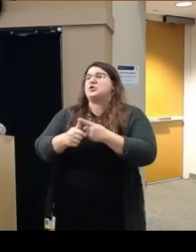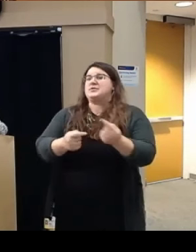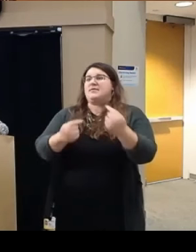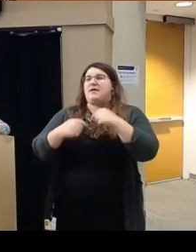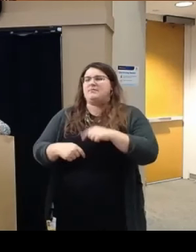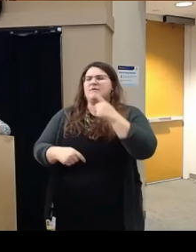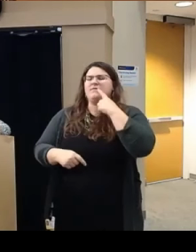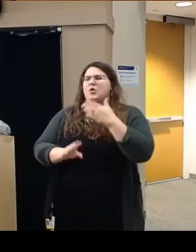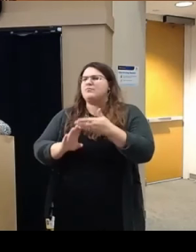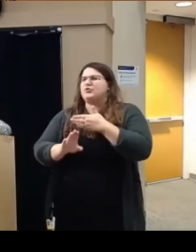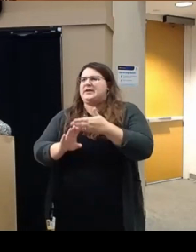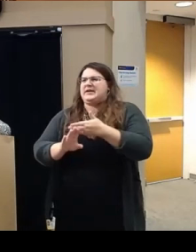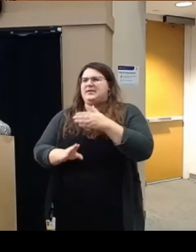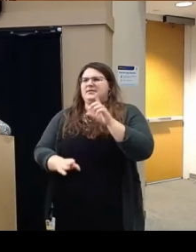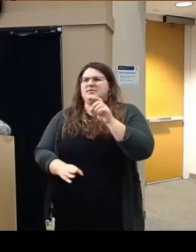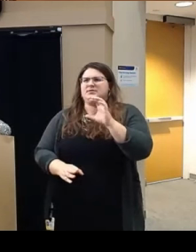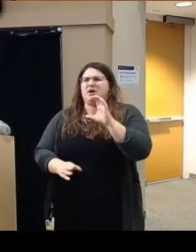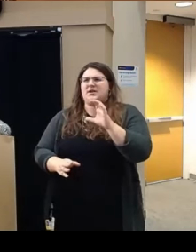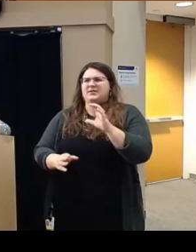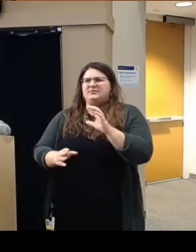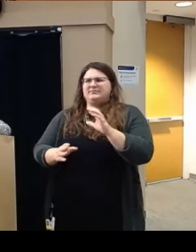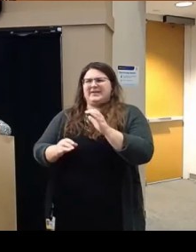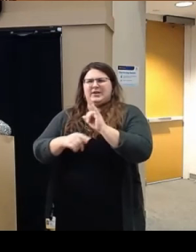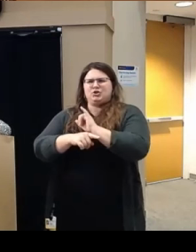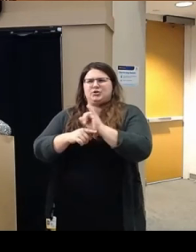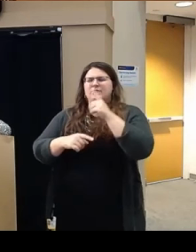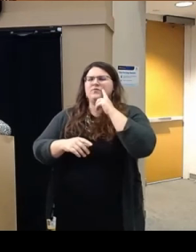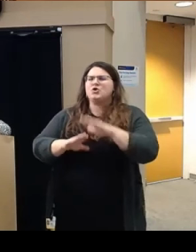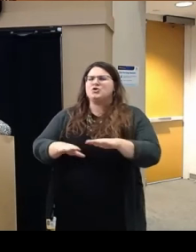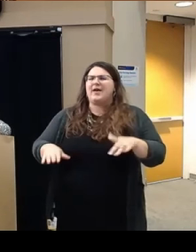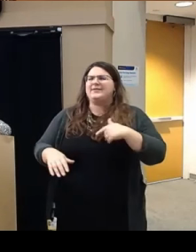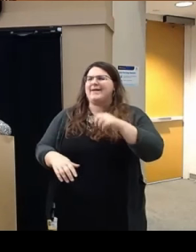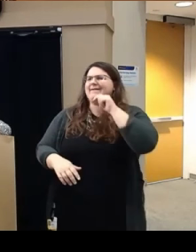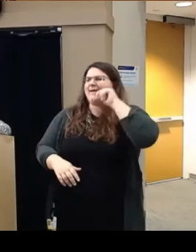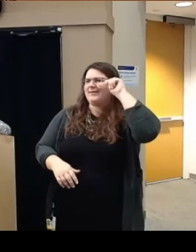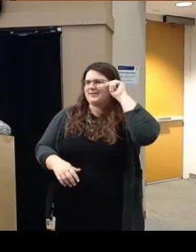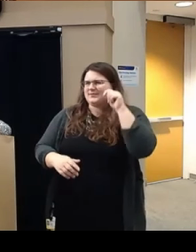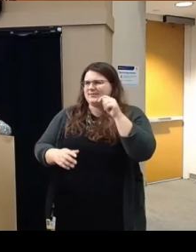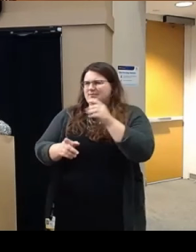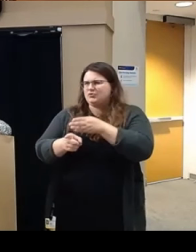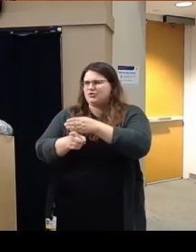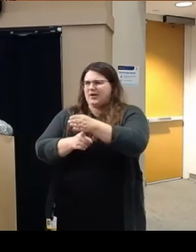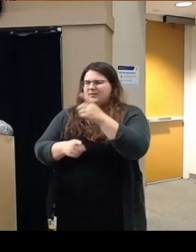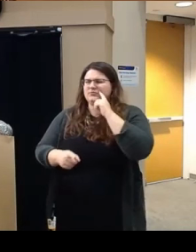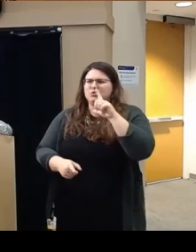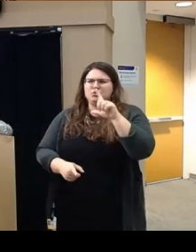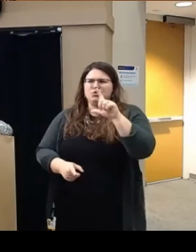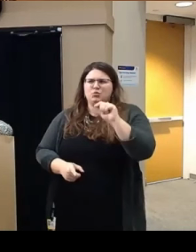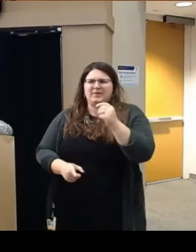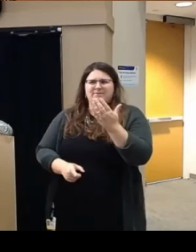internship uh in the Child and Adolescent track here in 2015 and then remained for two more years